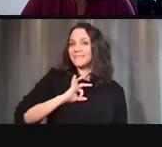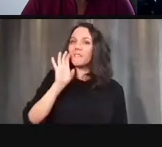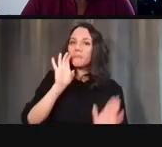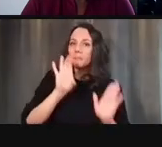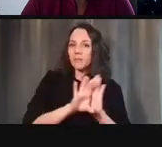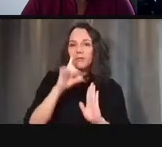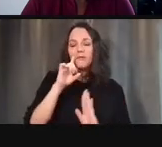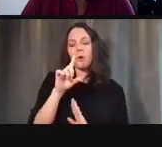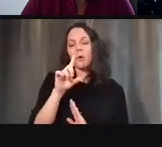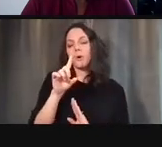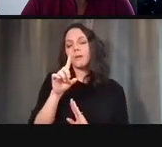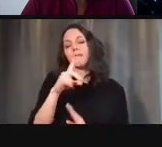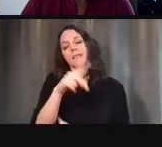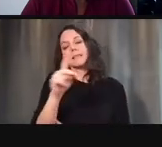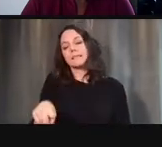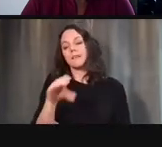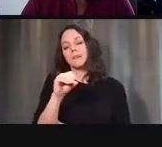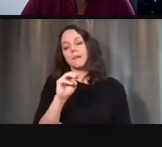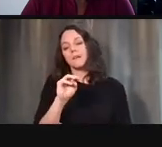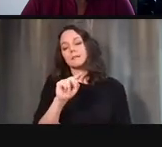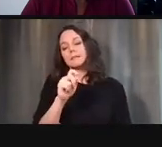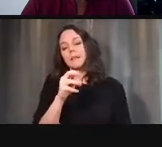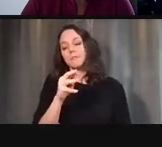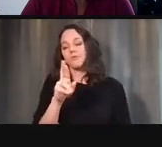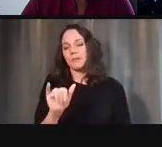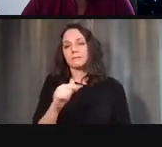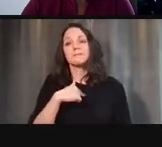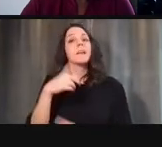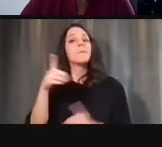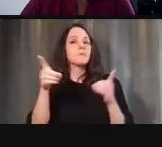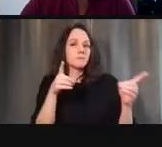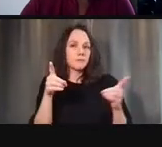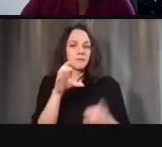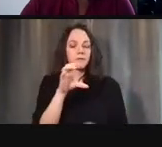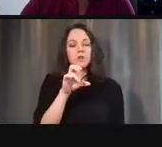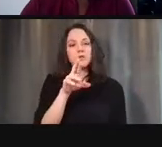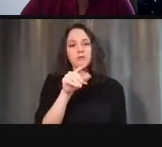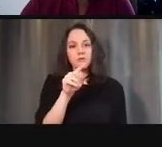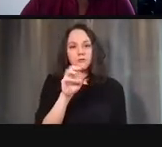I'm the co director of curatorial programs there, also the curator of spoken word.